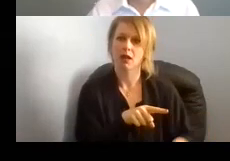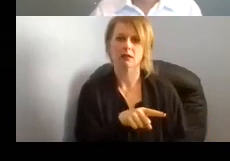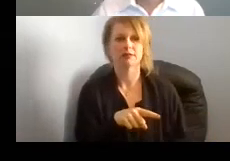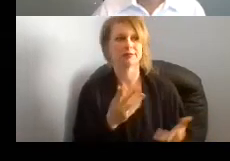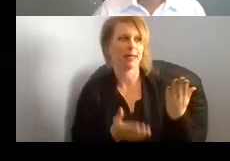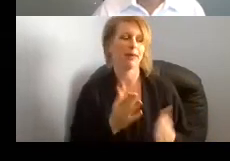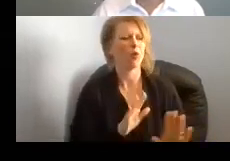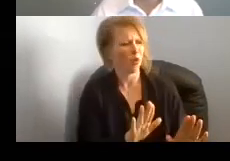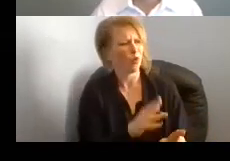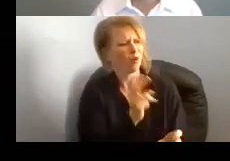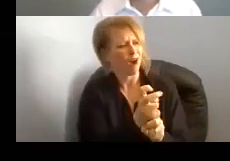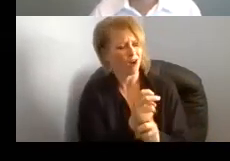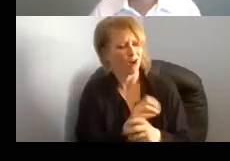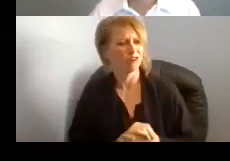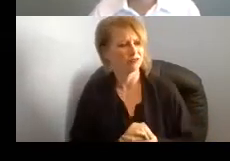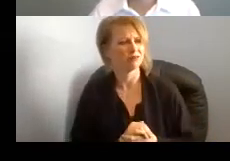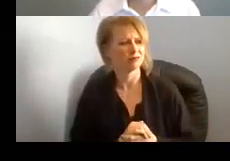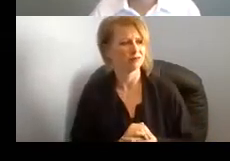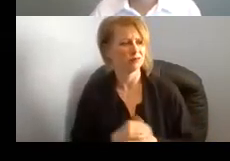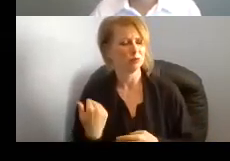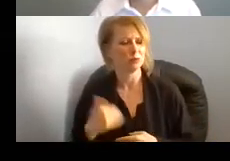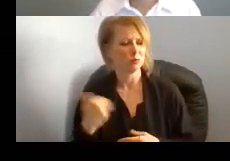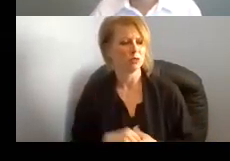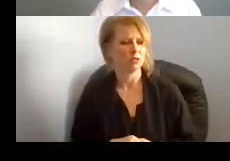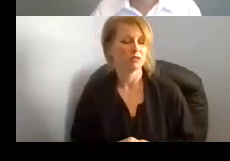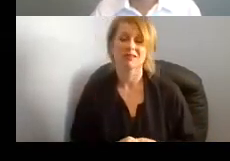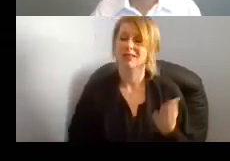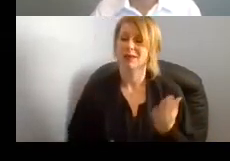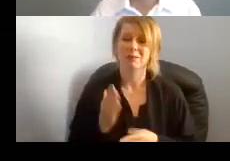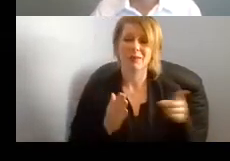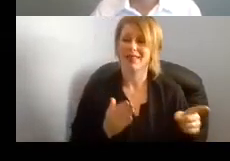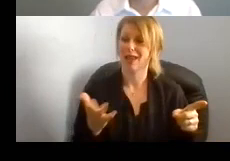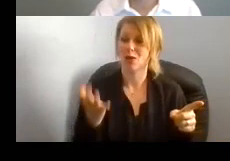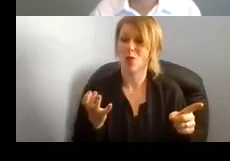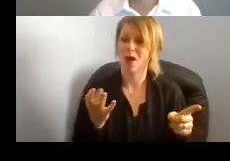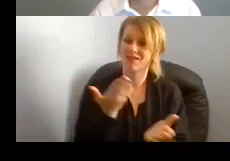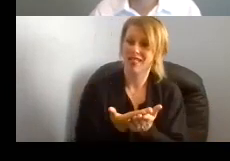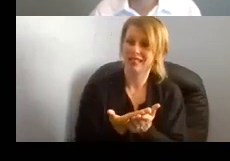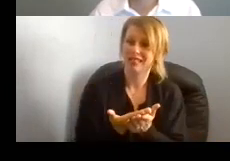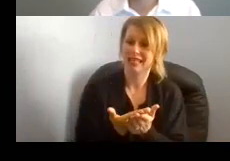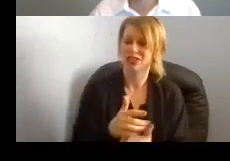That may be all that they’re really looking for from you is for that validation or the ability to talk about how they’re feeling.